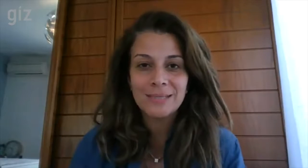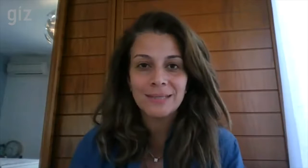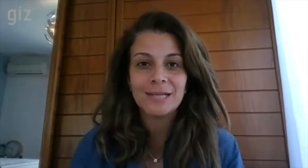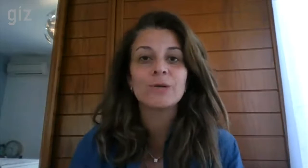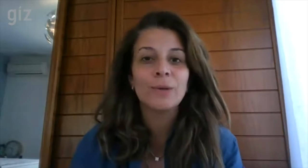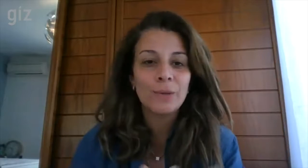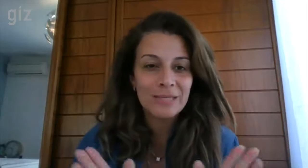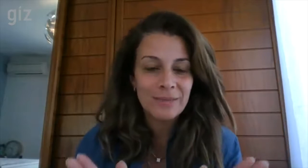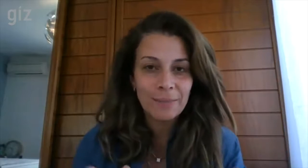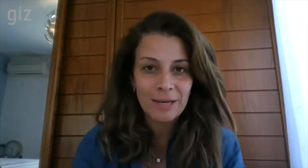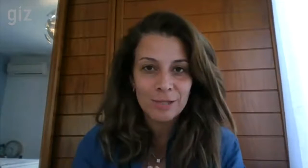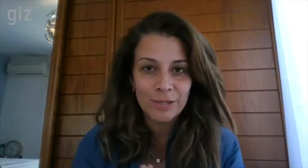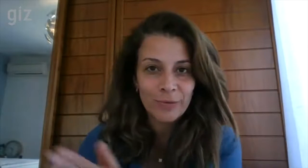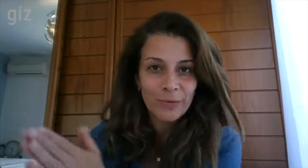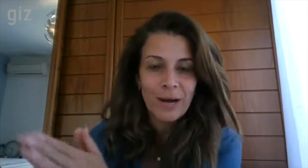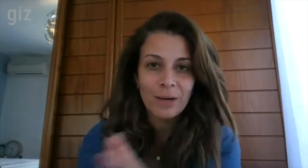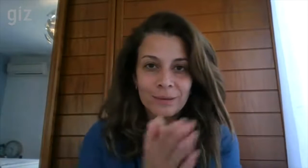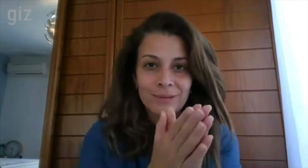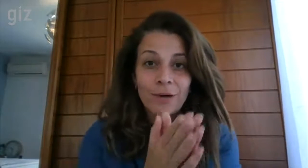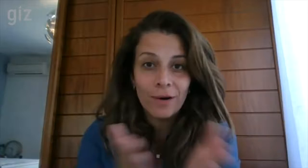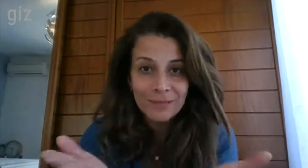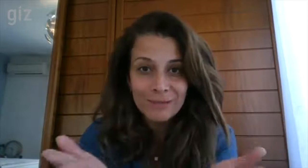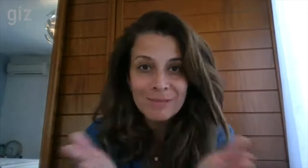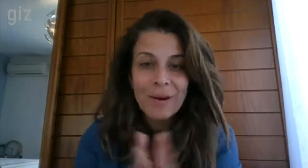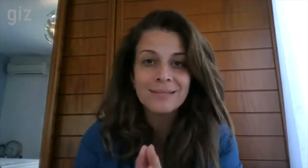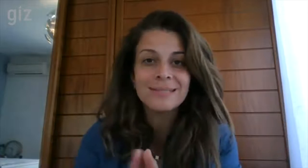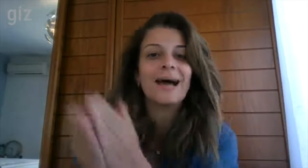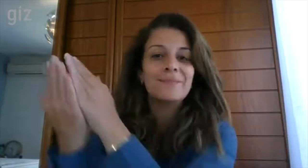mystery it has always been a pleasure throughout the covert response and